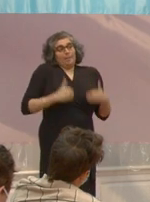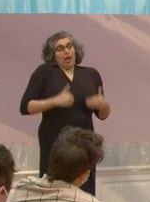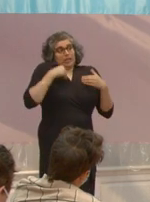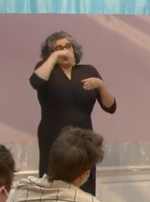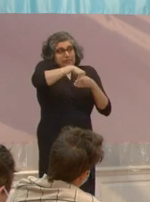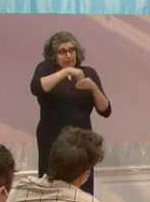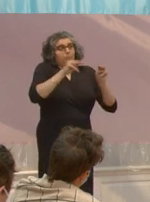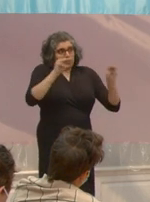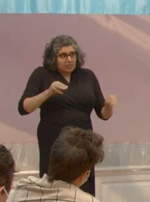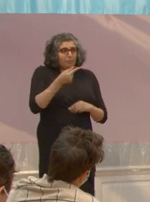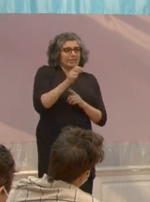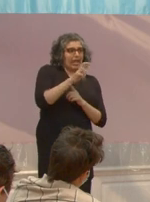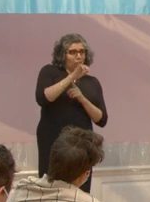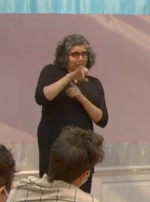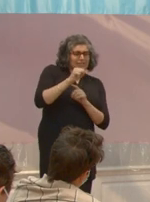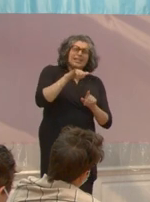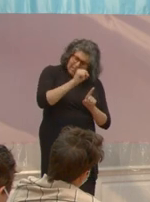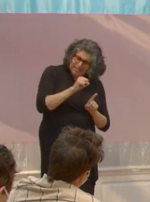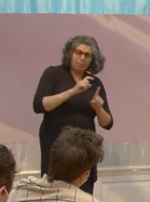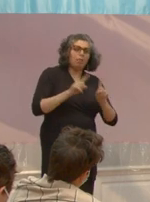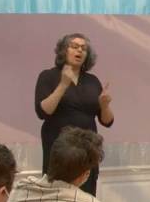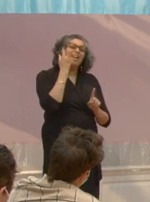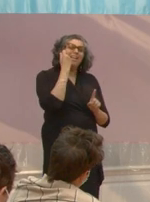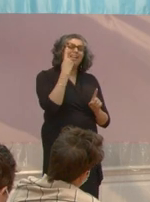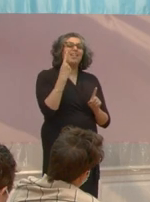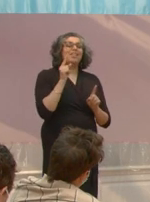galleries spaces. But there is not a lot of history about